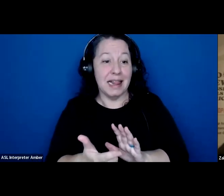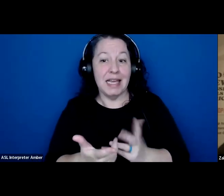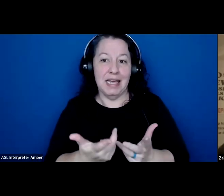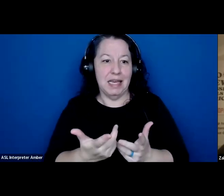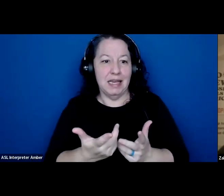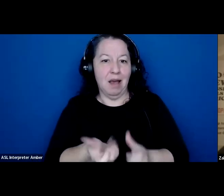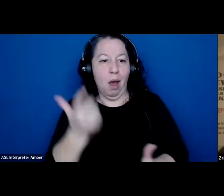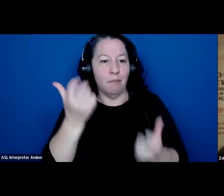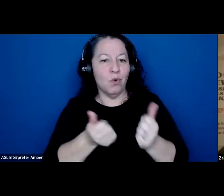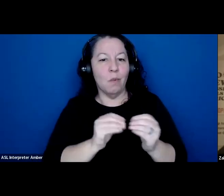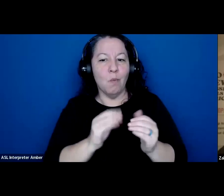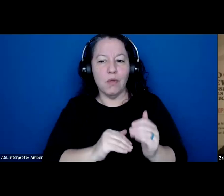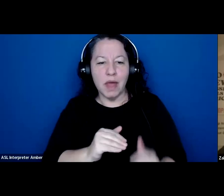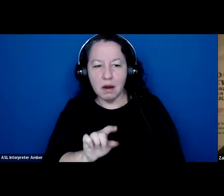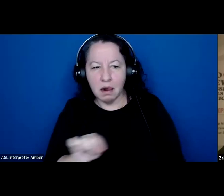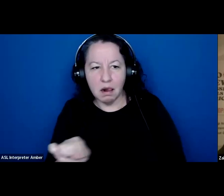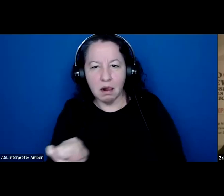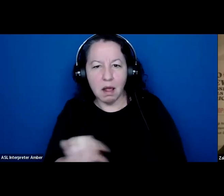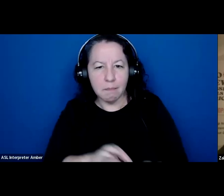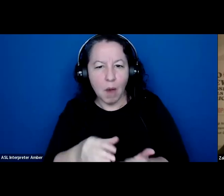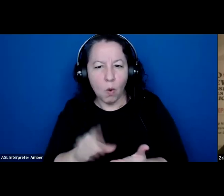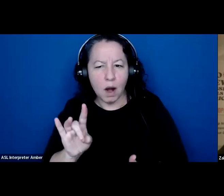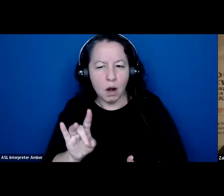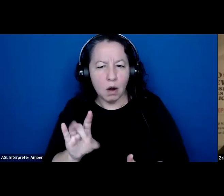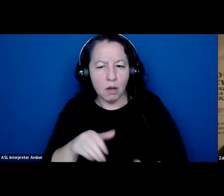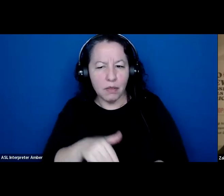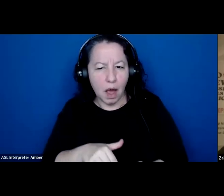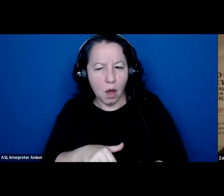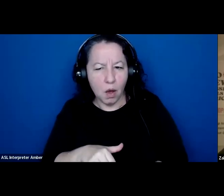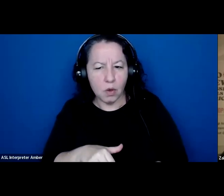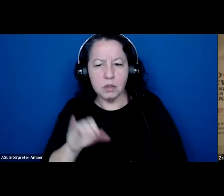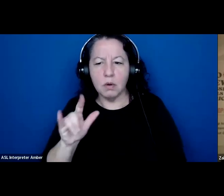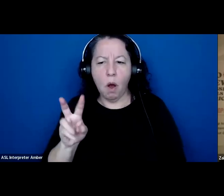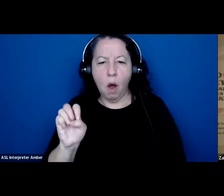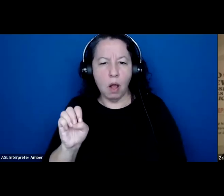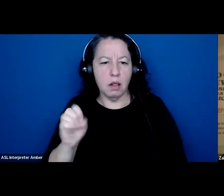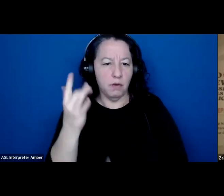across occupied Palestinian territories. Now these olive trees are not only a sacred part of land